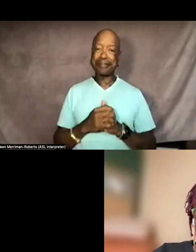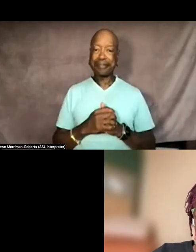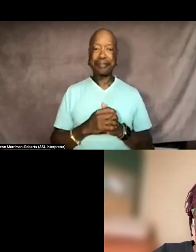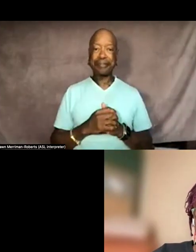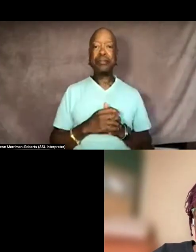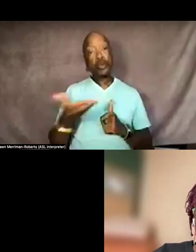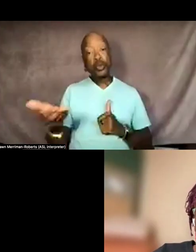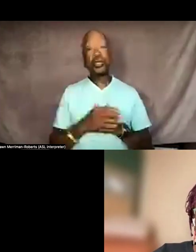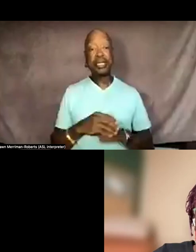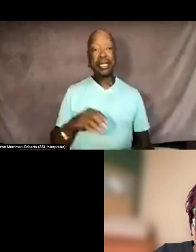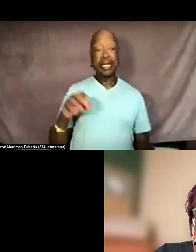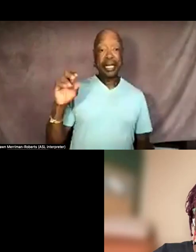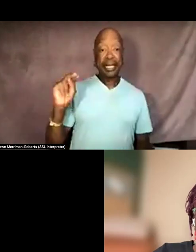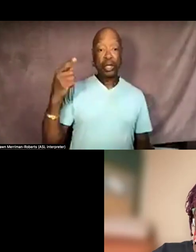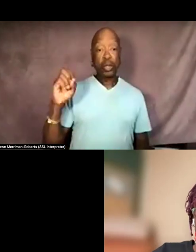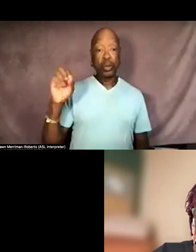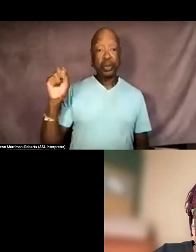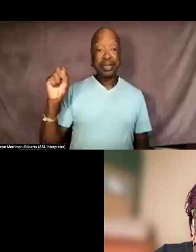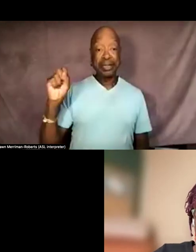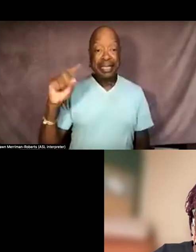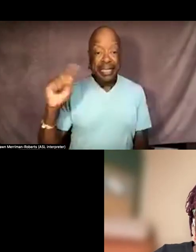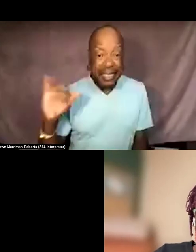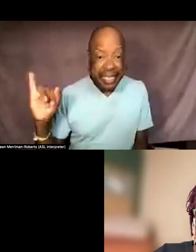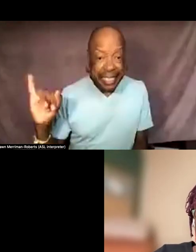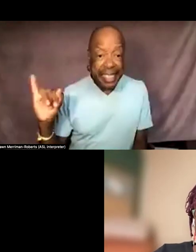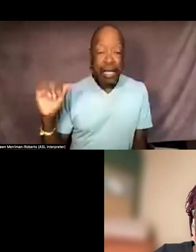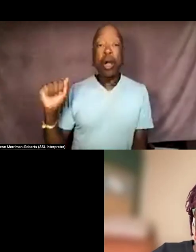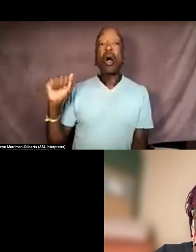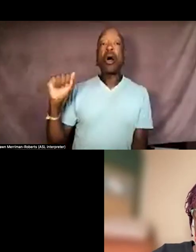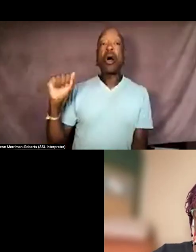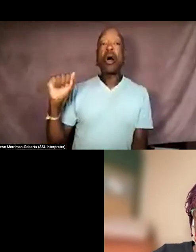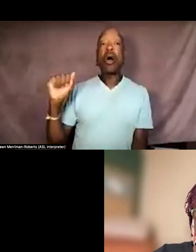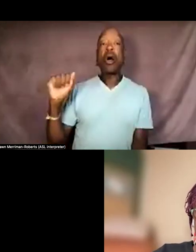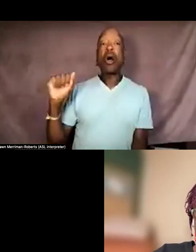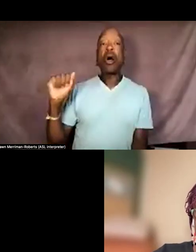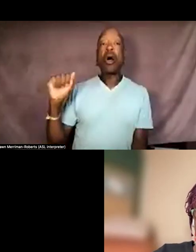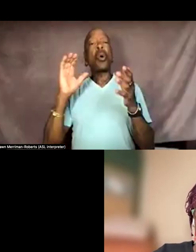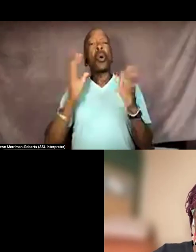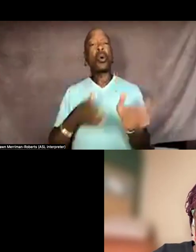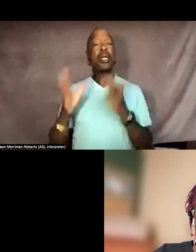disability justice trainer with People's Hub and organizes with Mask Bloc New York City to share